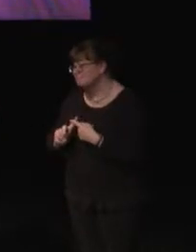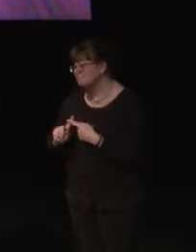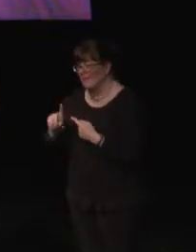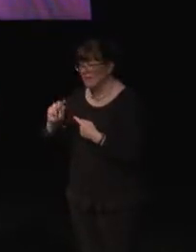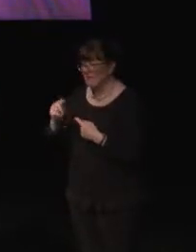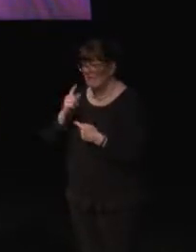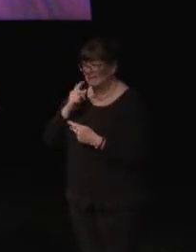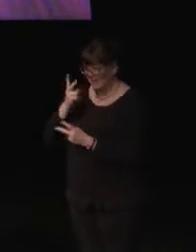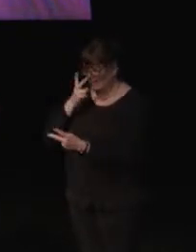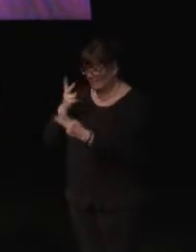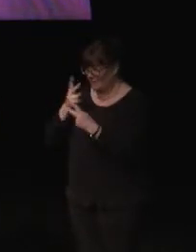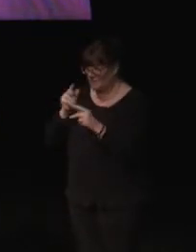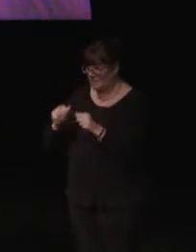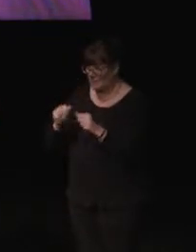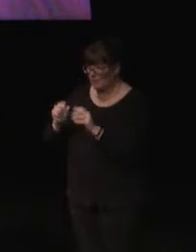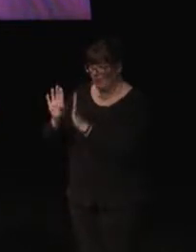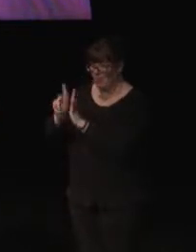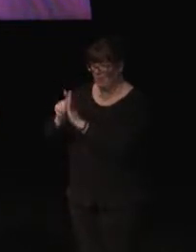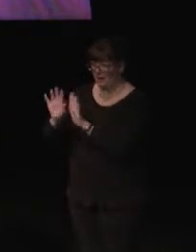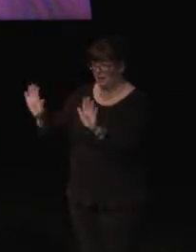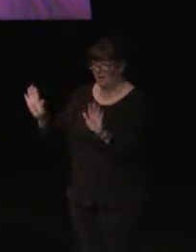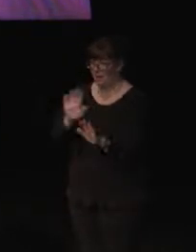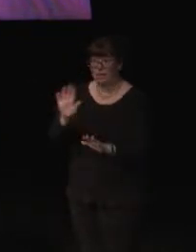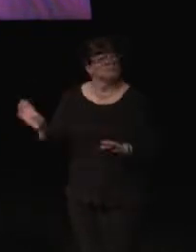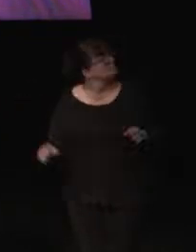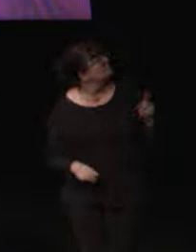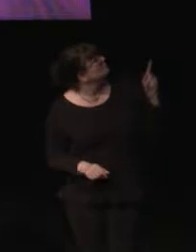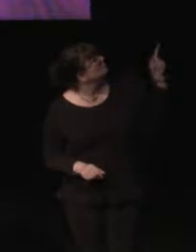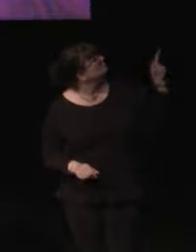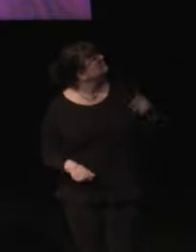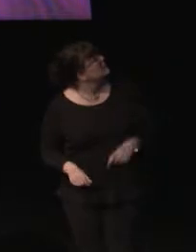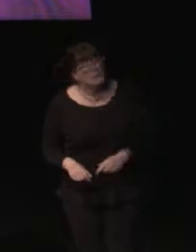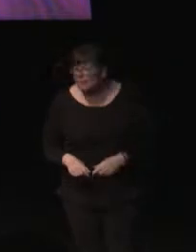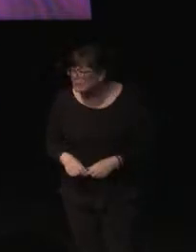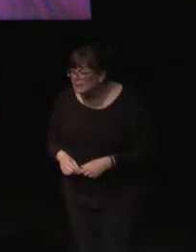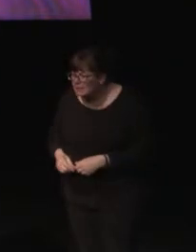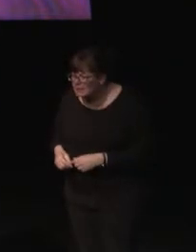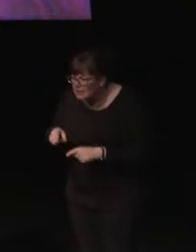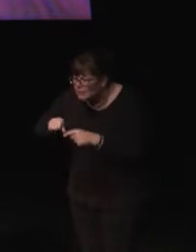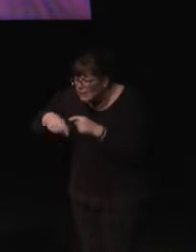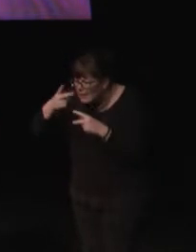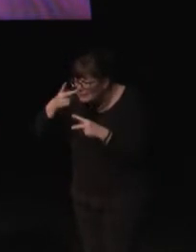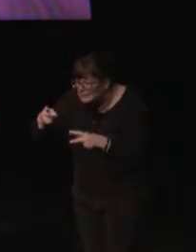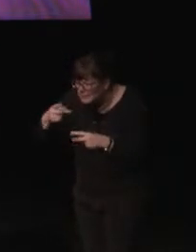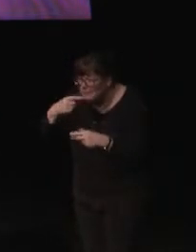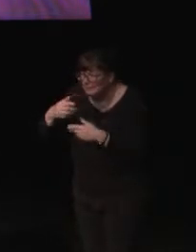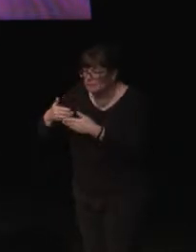on the types of background it's gonna be existing on. You can see that that's on purpose. So make sure you have high contrast screens.